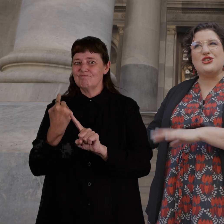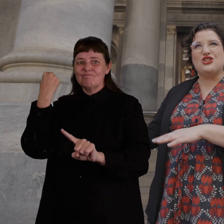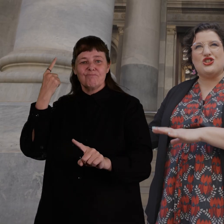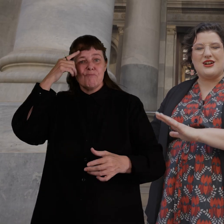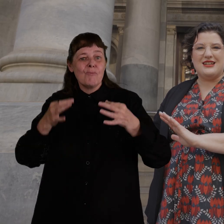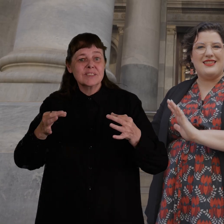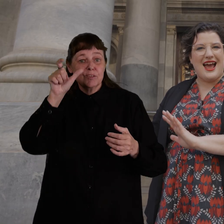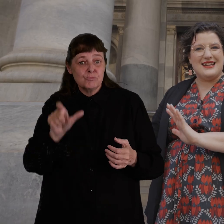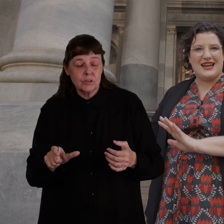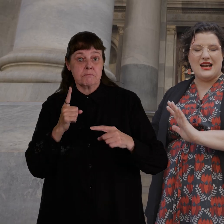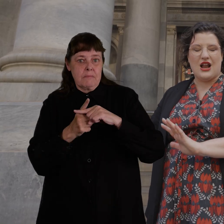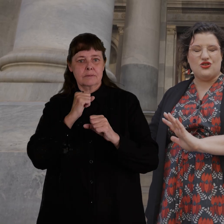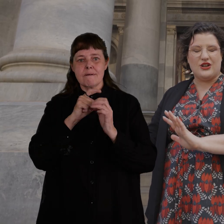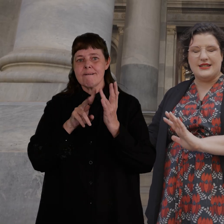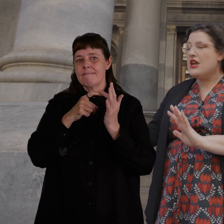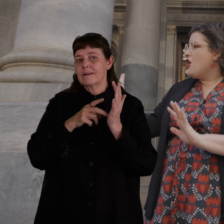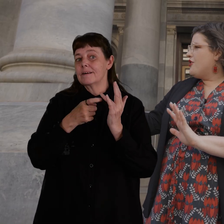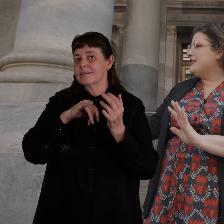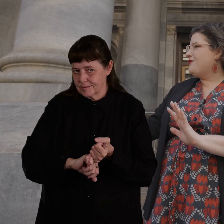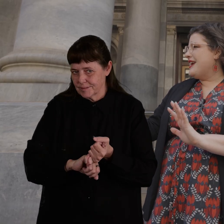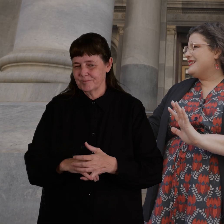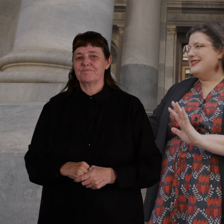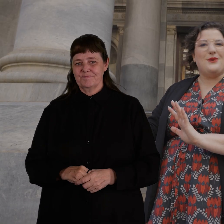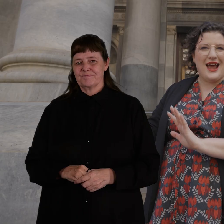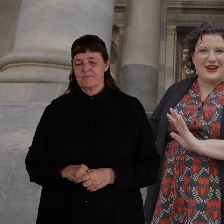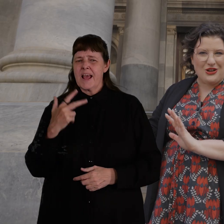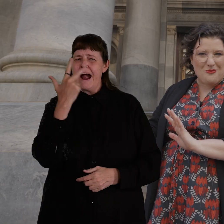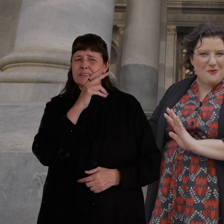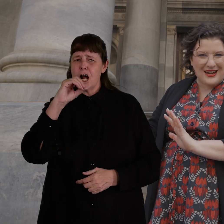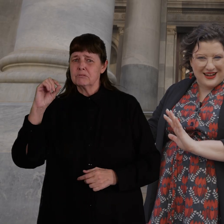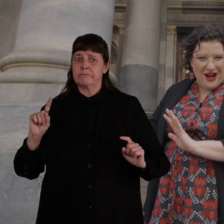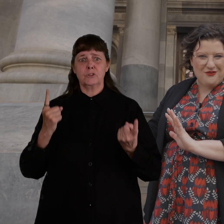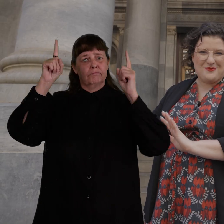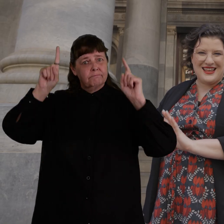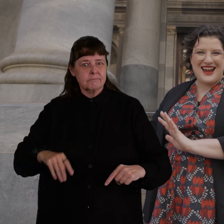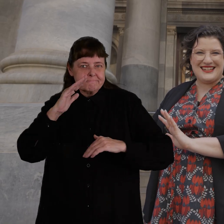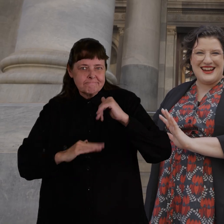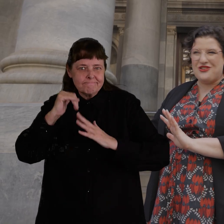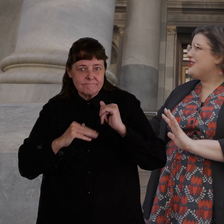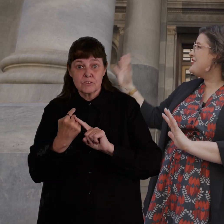was constructed in the 1800s. Those faces - we had a lot more money to carve them in the 1800s,